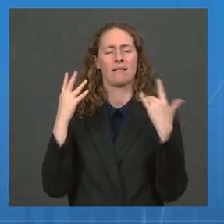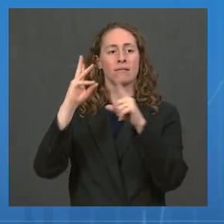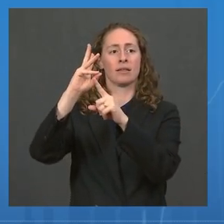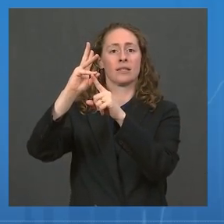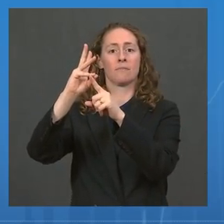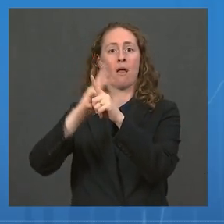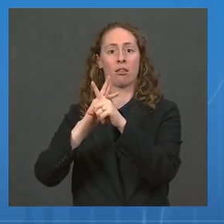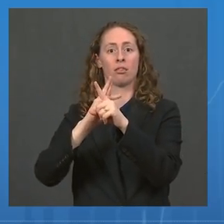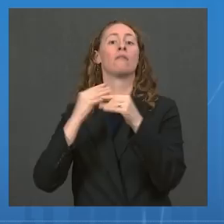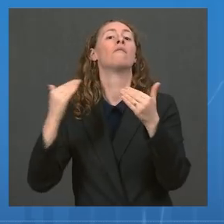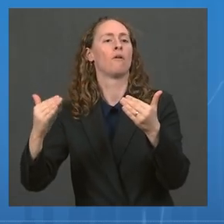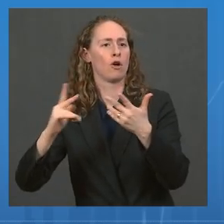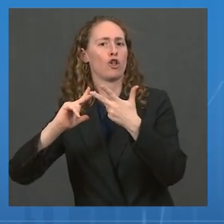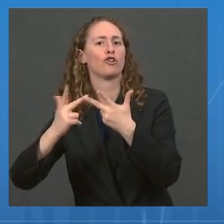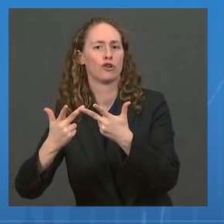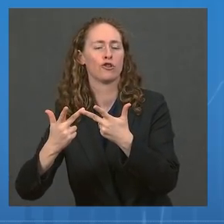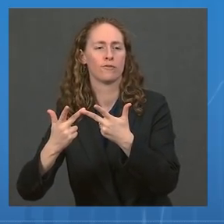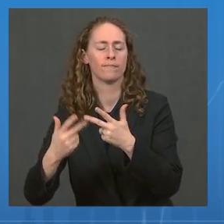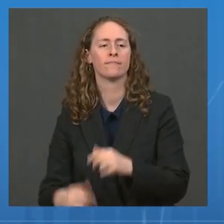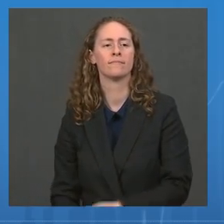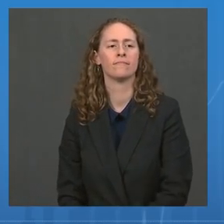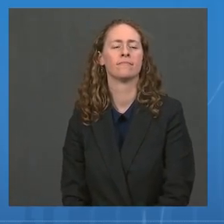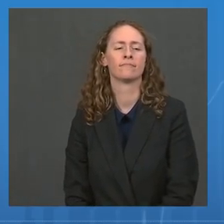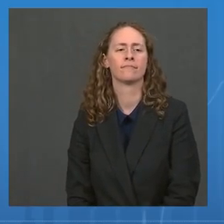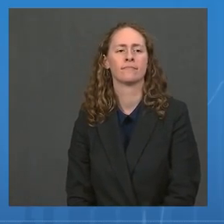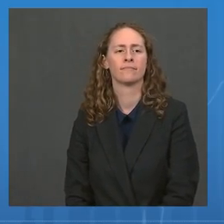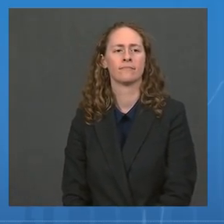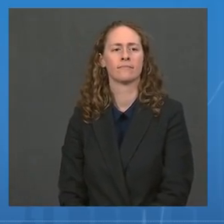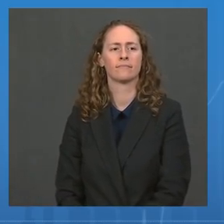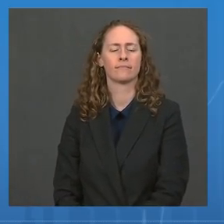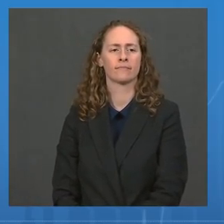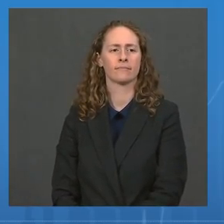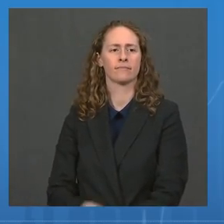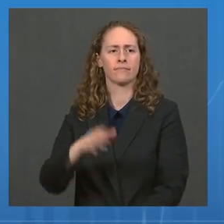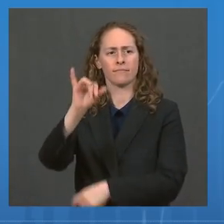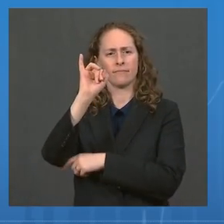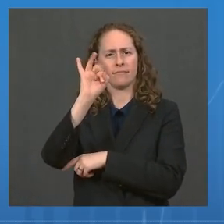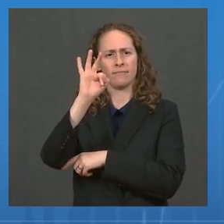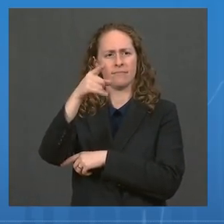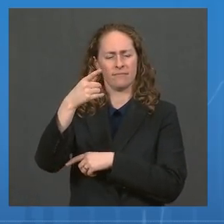who are at increased risk of bad outcomes with COVID. So, here is what you need to know: